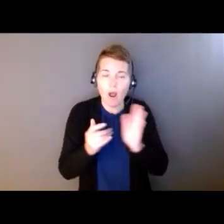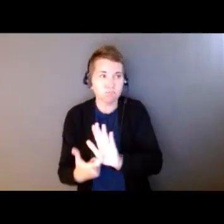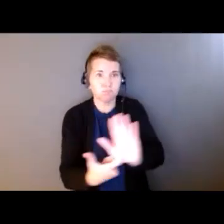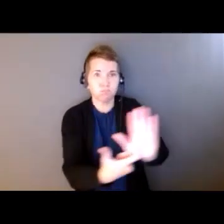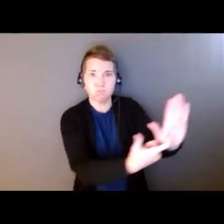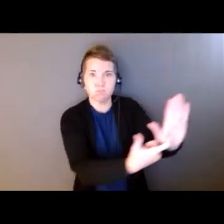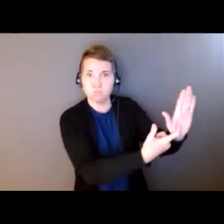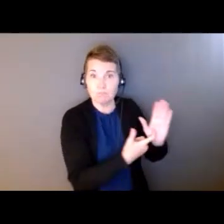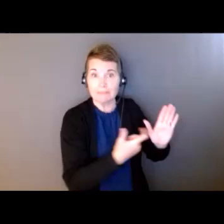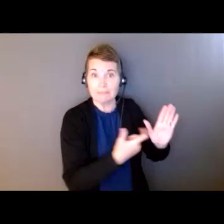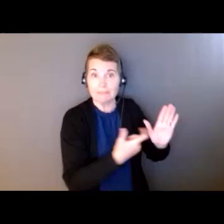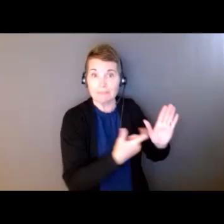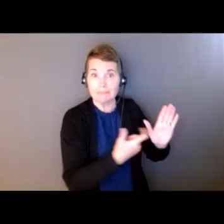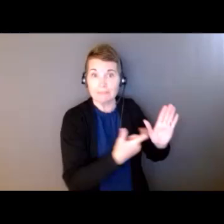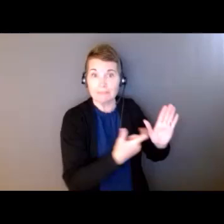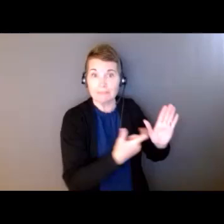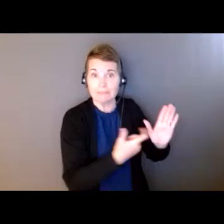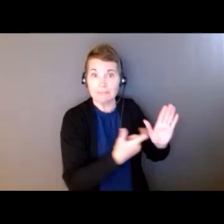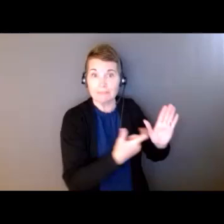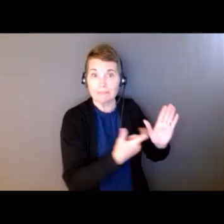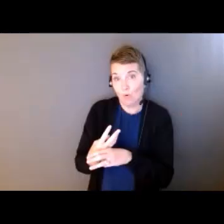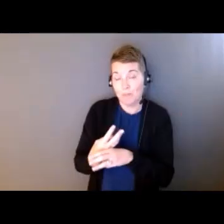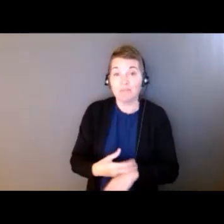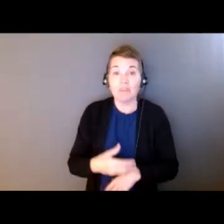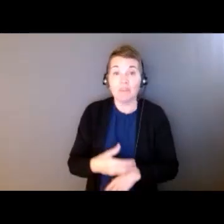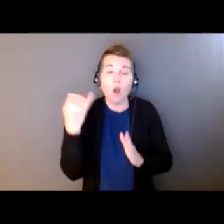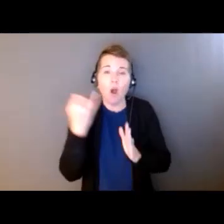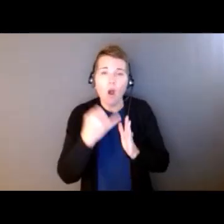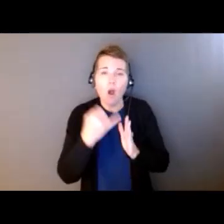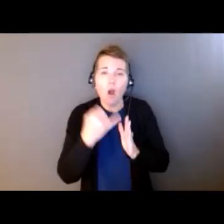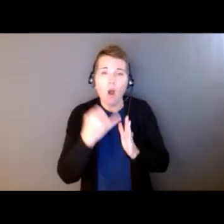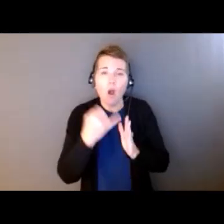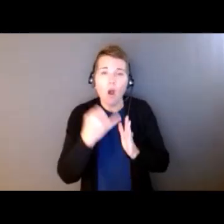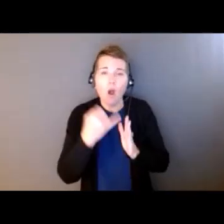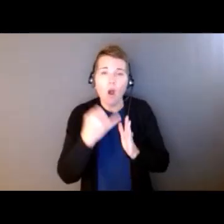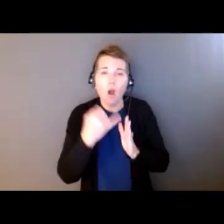Artists, arts professionals, groups, and arts organizations can apply to present